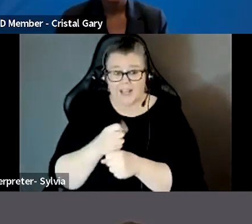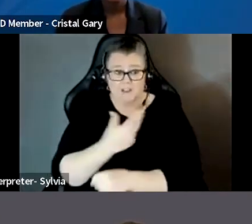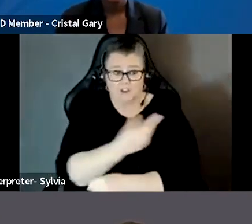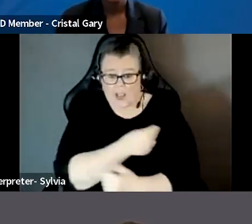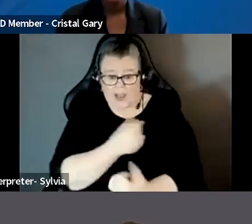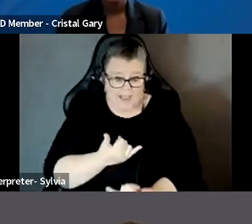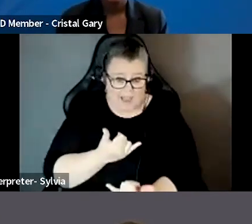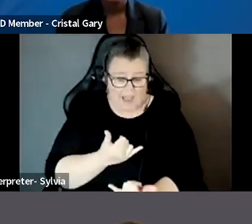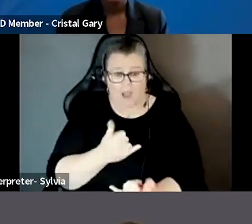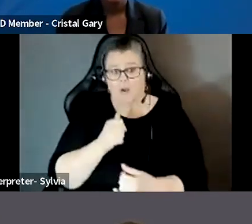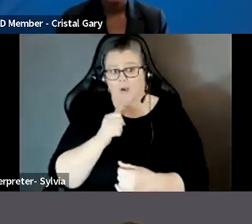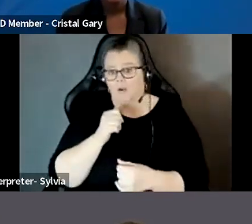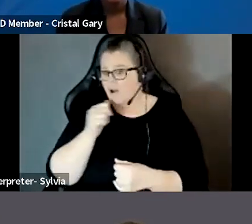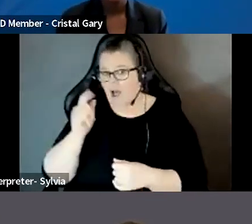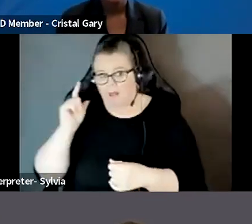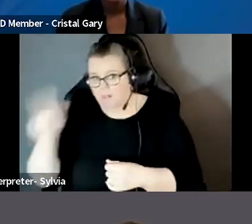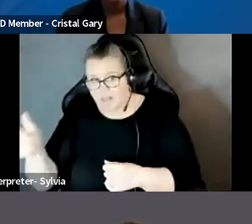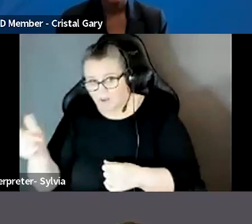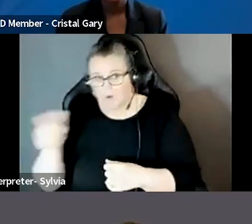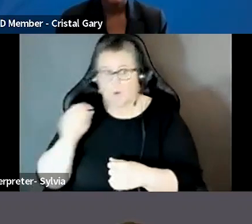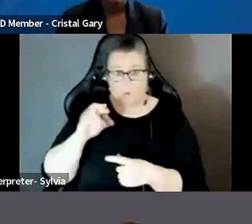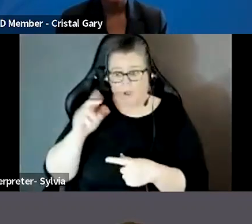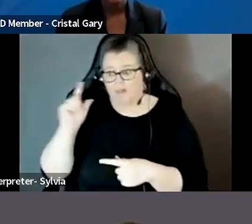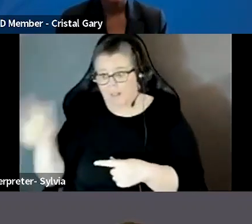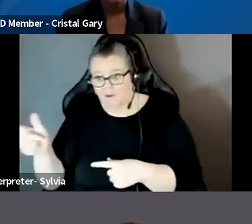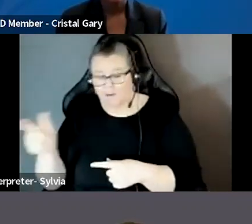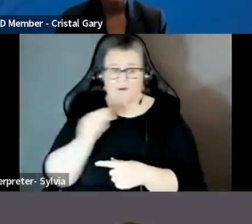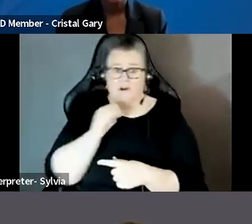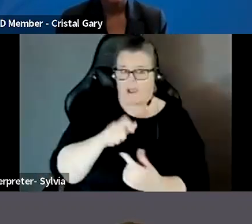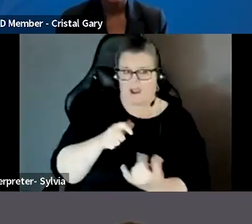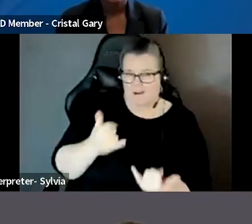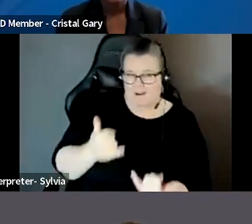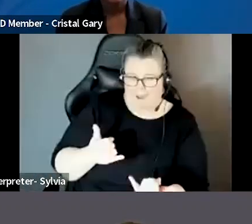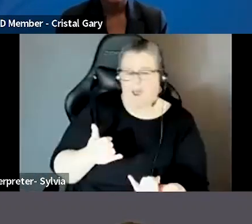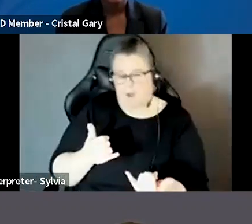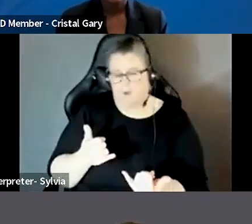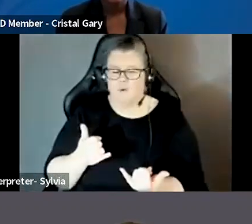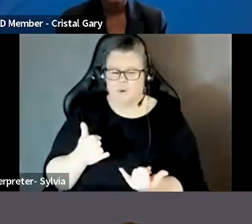then maybe it's better for them to wait; so that kind of information to help people, you know, make that decision